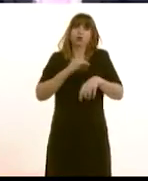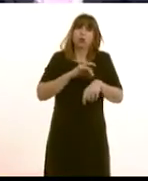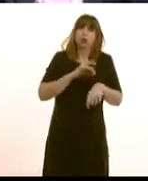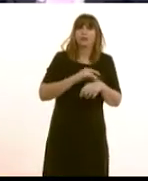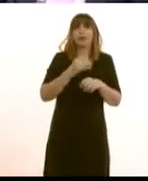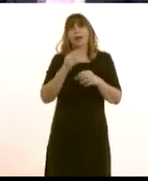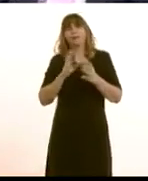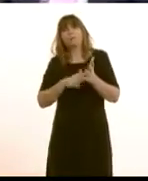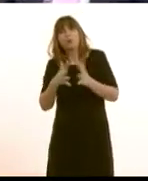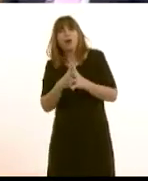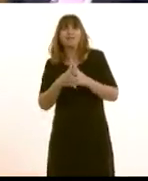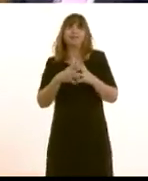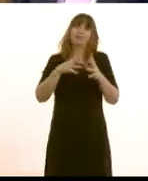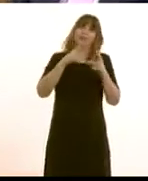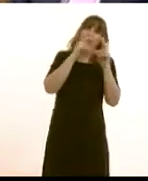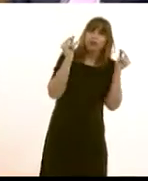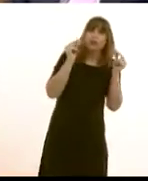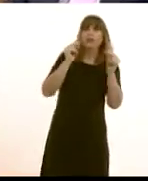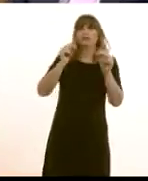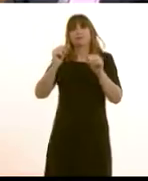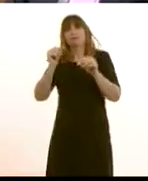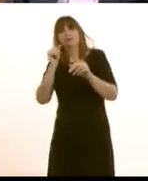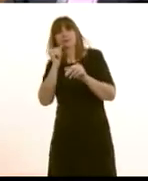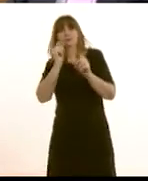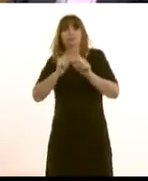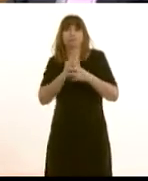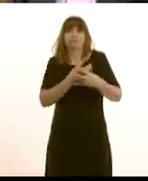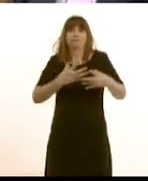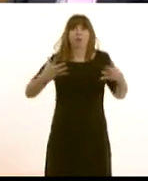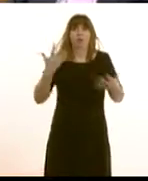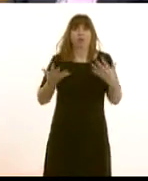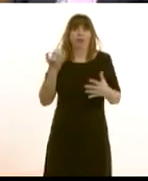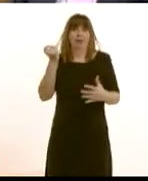and dental staff working in the NHS today than there were 10 years ago. The number of